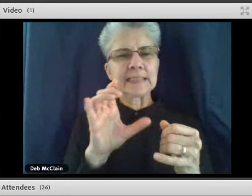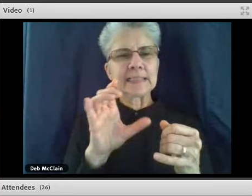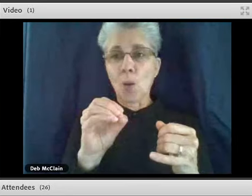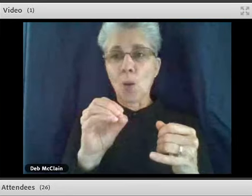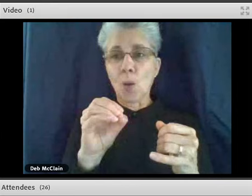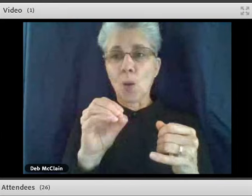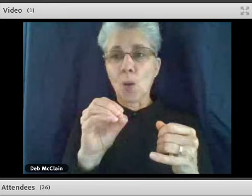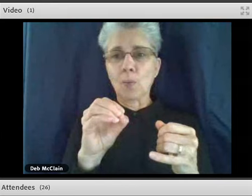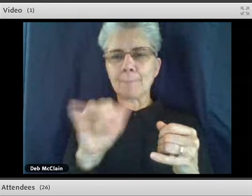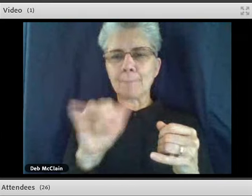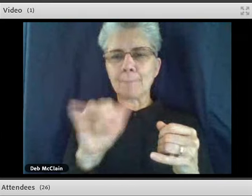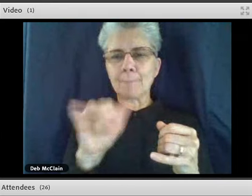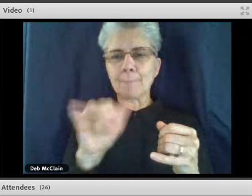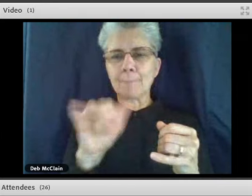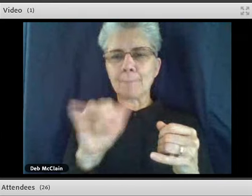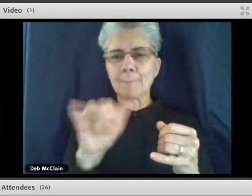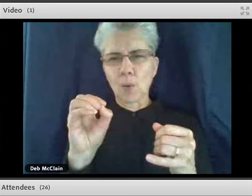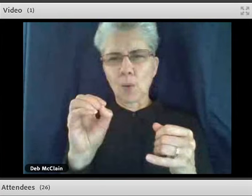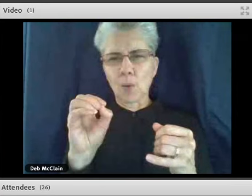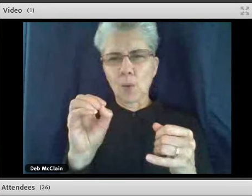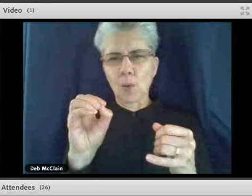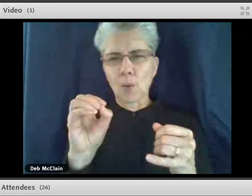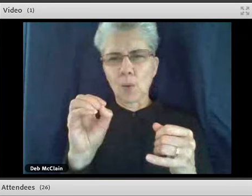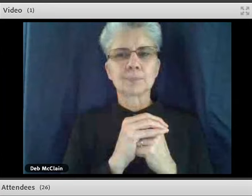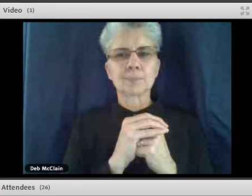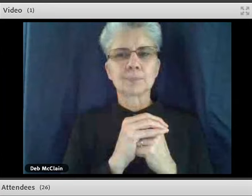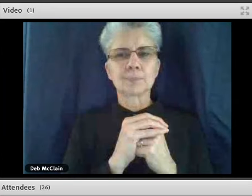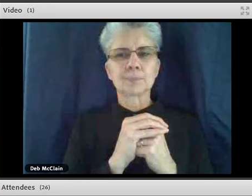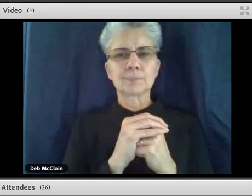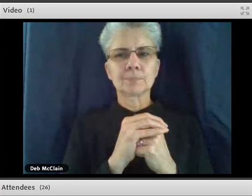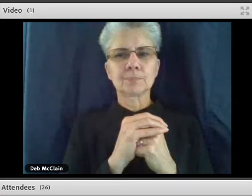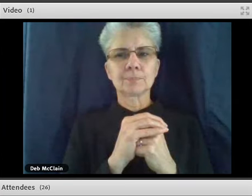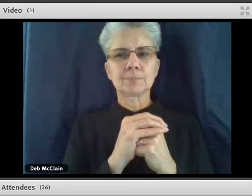So, there's the CDC, the Mayo Clinic. So, just kind of give you a quick look at those.